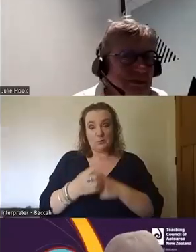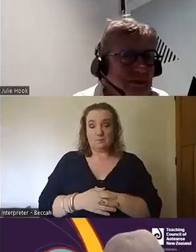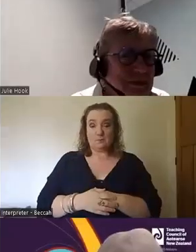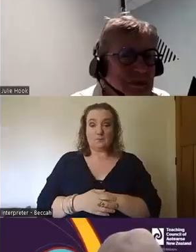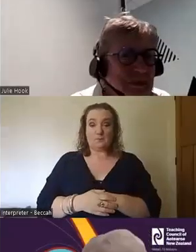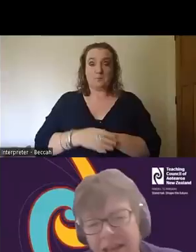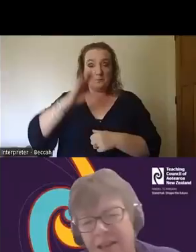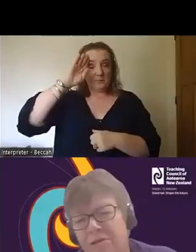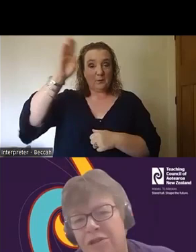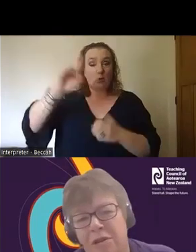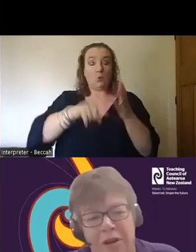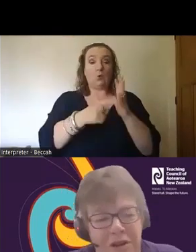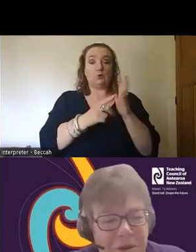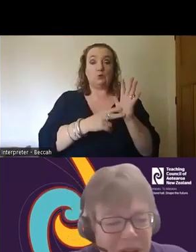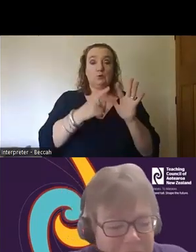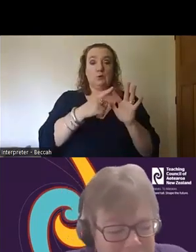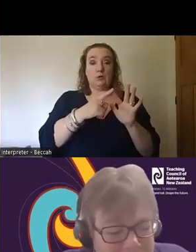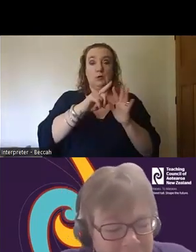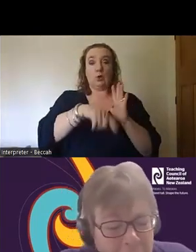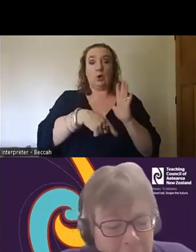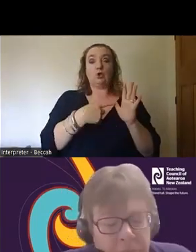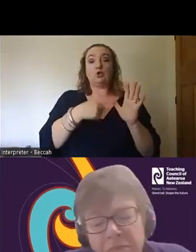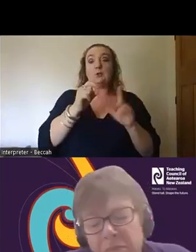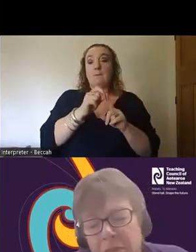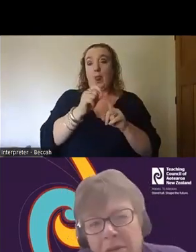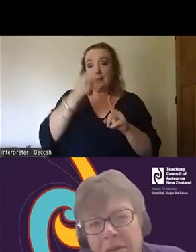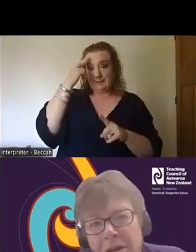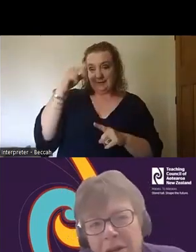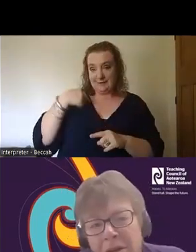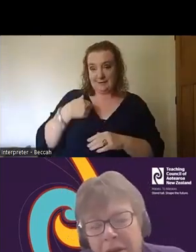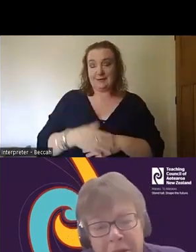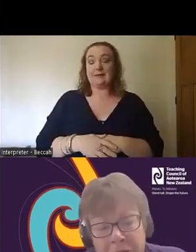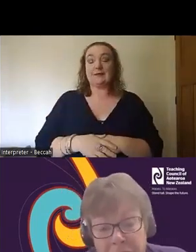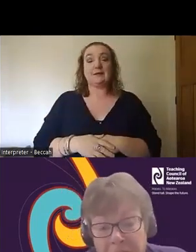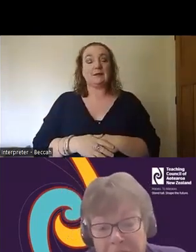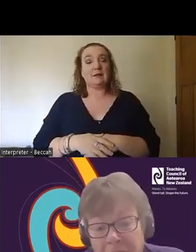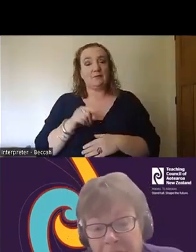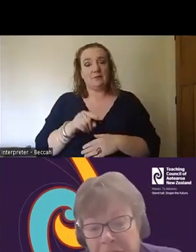Kia Ora, Julie, (speaking Maori) That was really great.